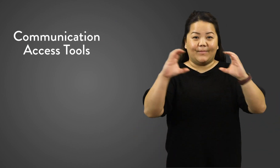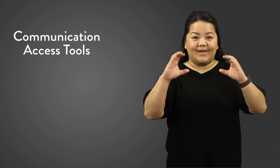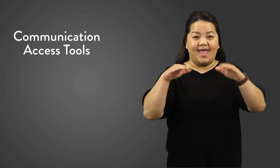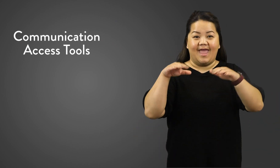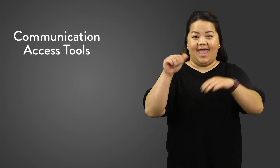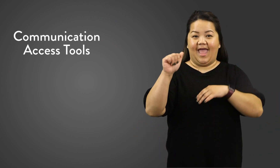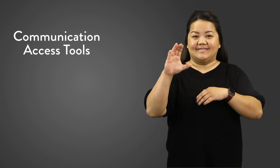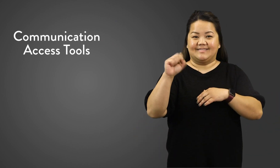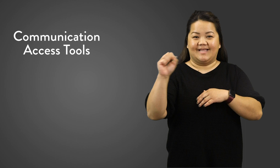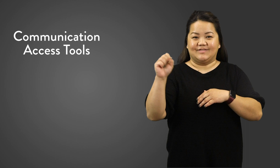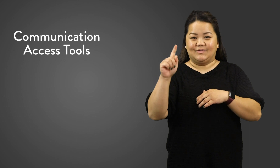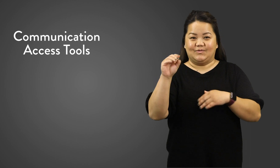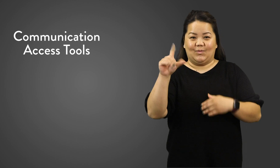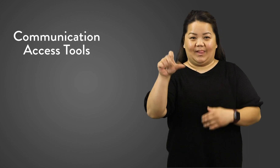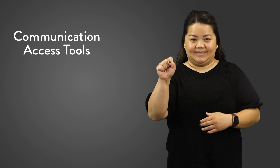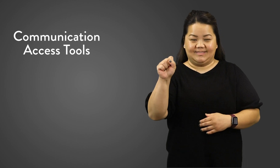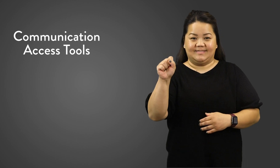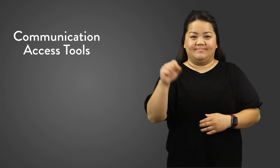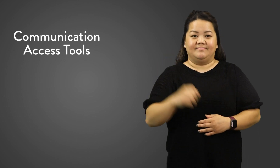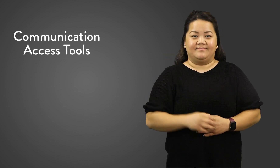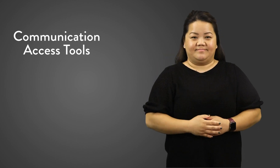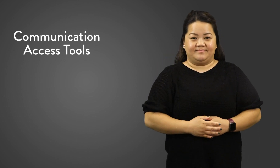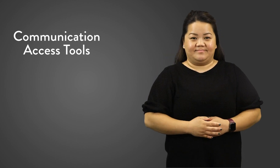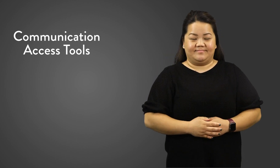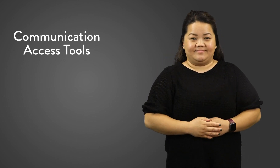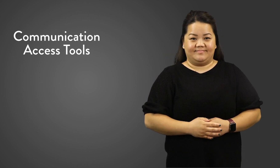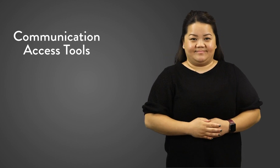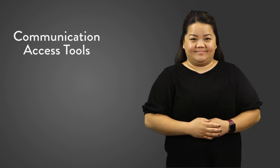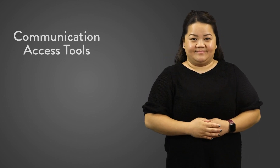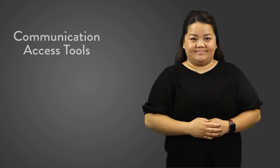Communication Access Tools